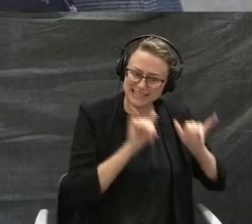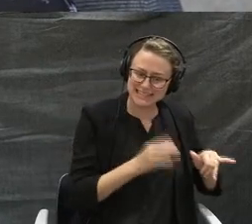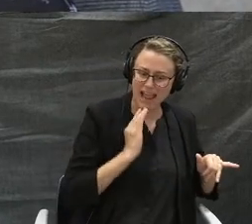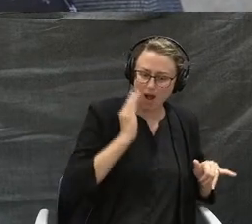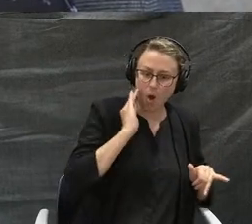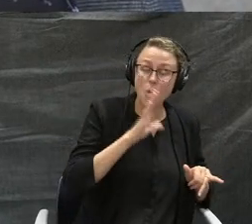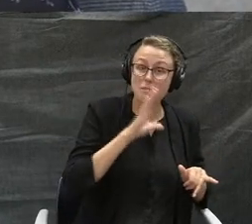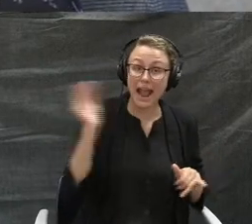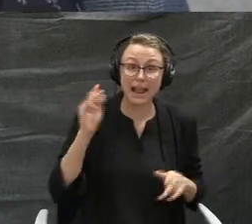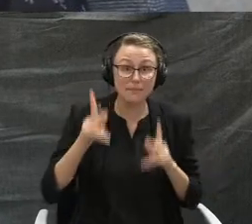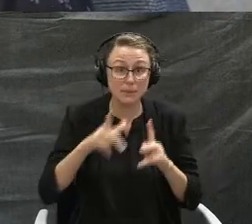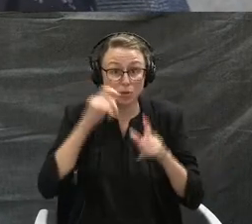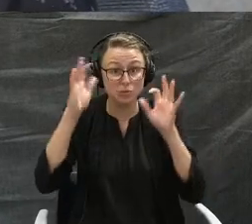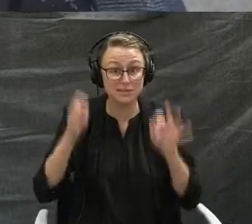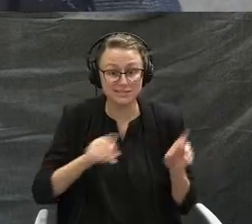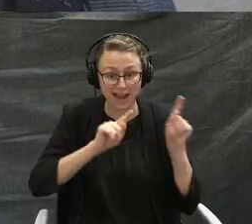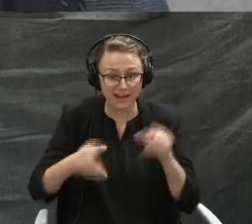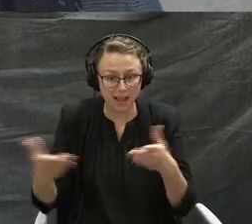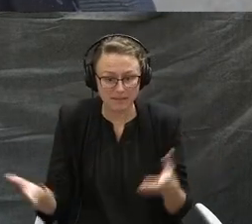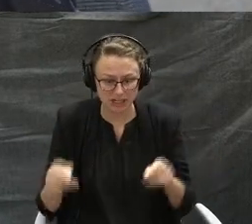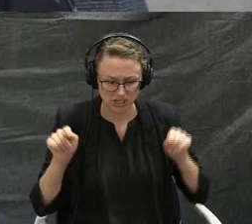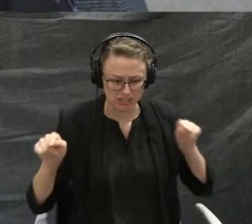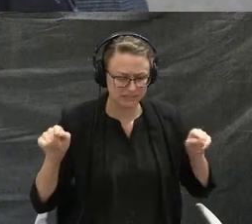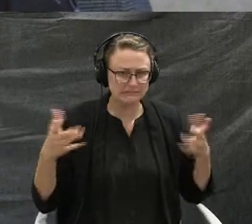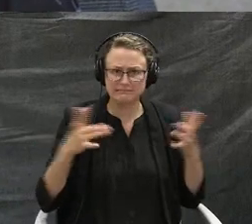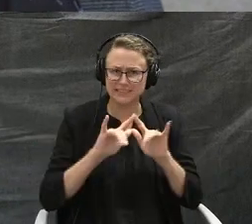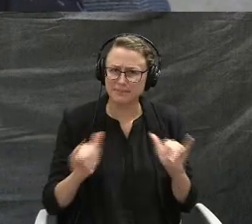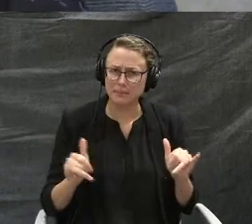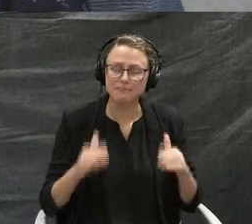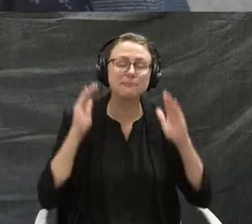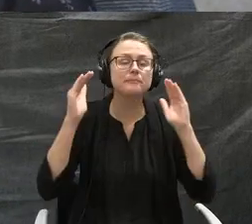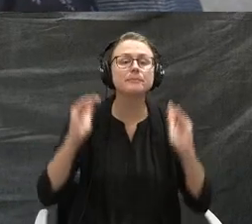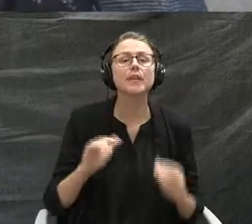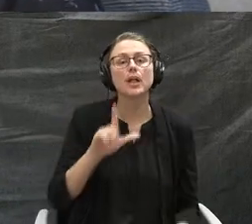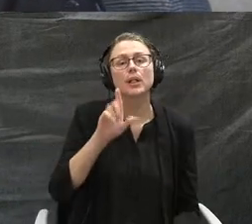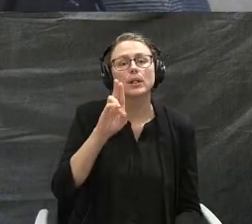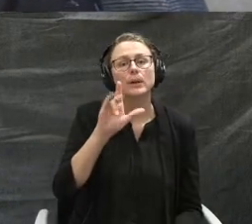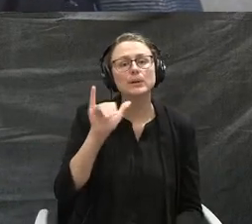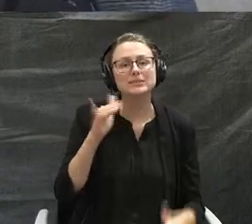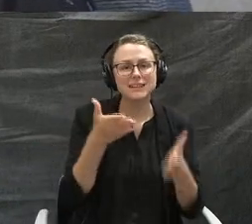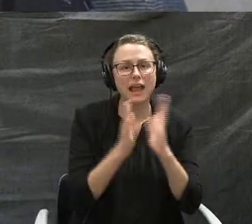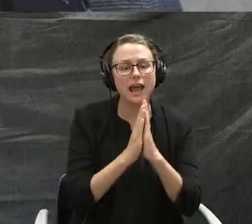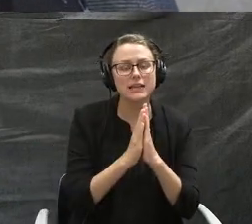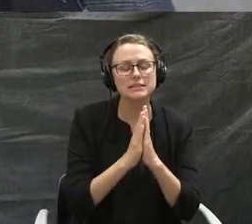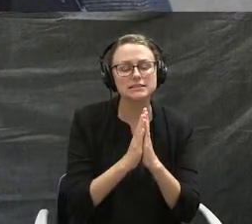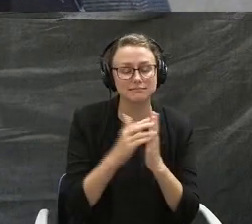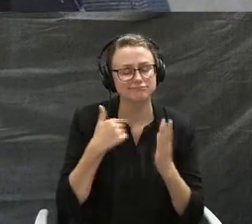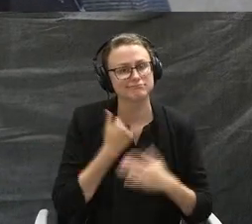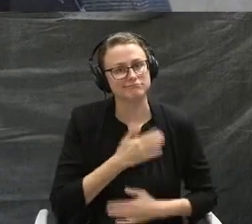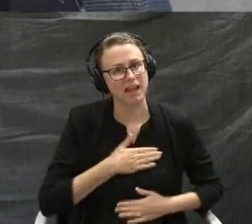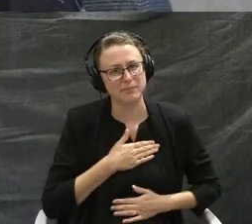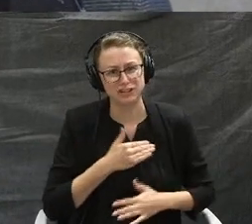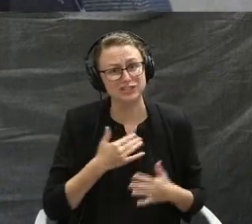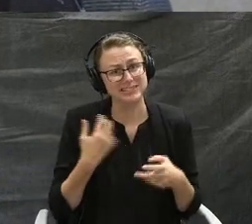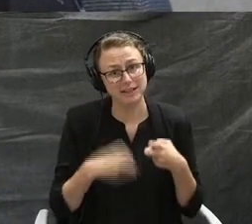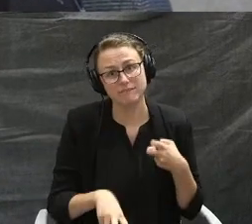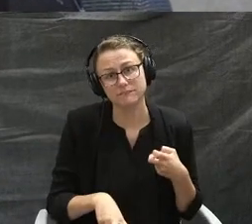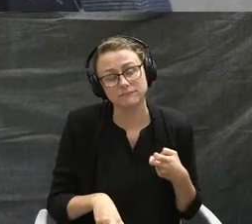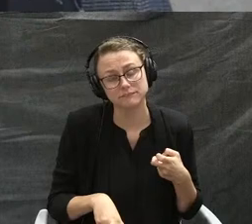chosen option. Lucy Holland of Chanhassen says. I appreciate how difficult this is an we plan